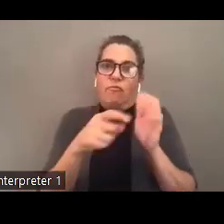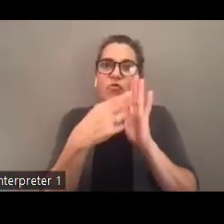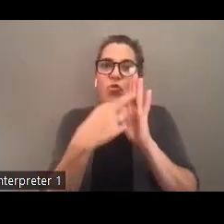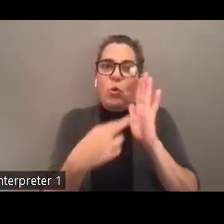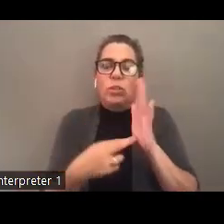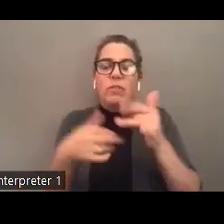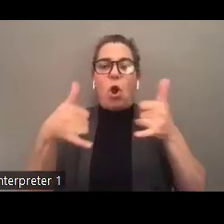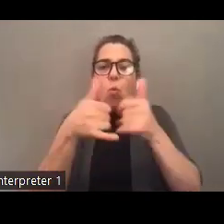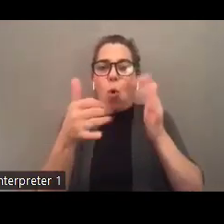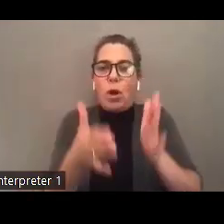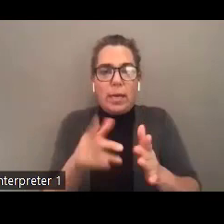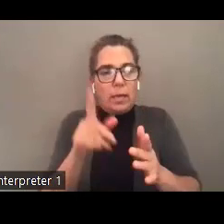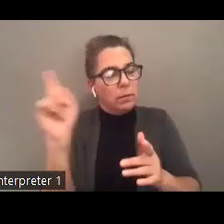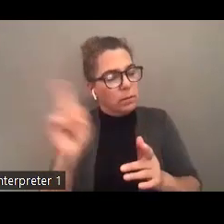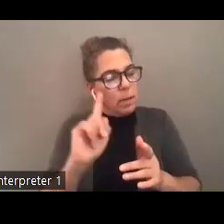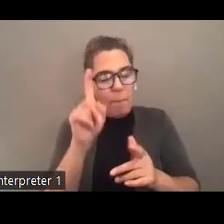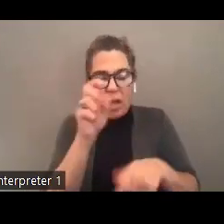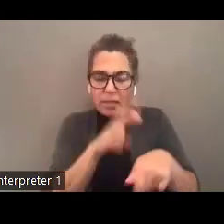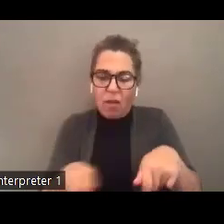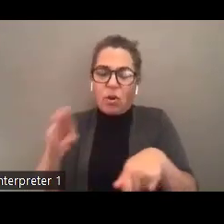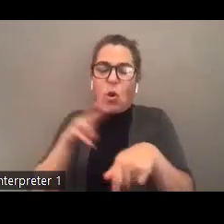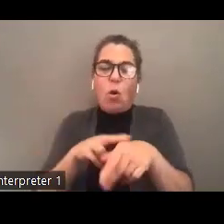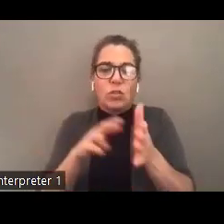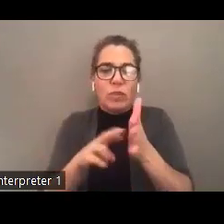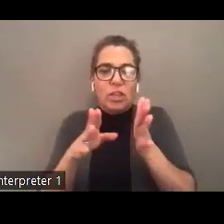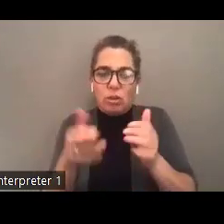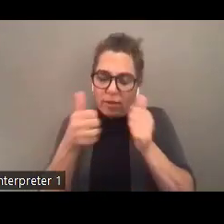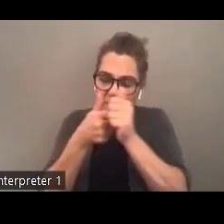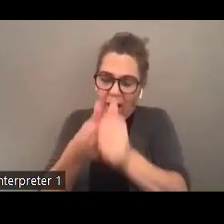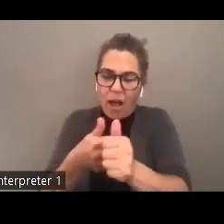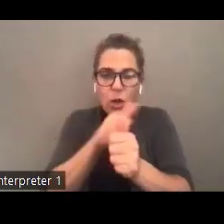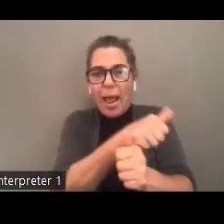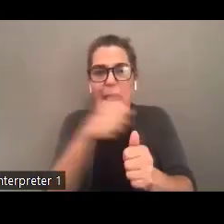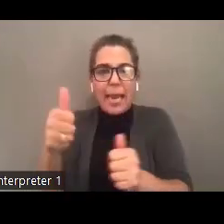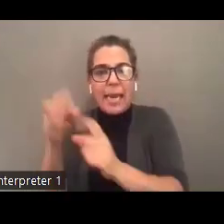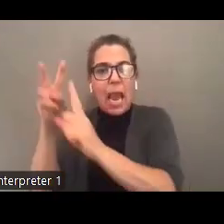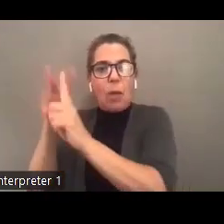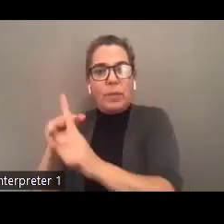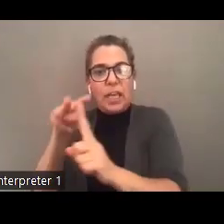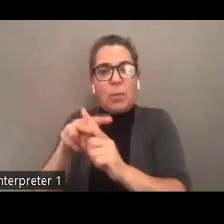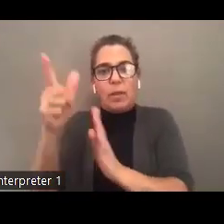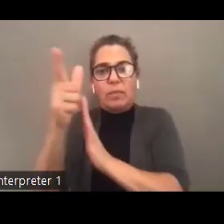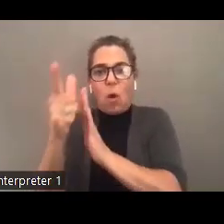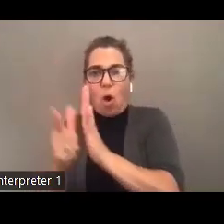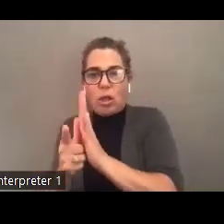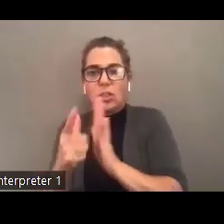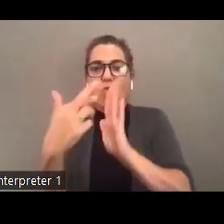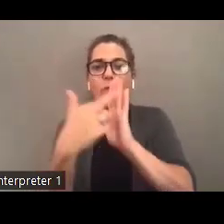Researchers must of course continue to follow any applicable laws, regulations and policies